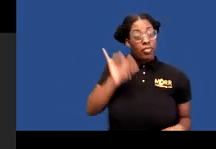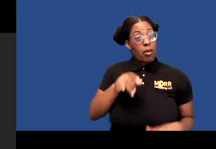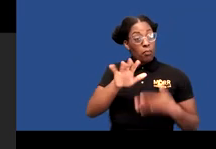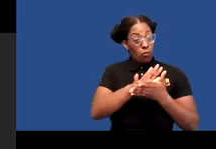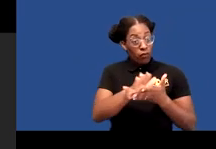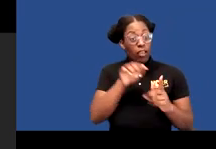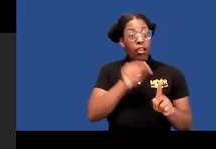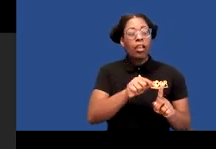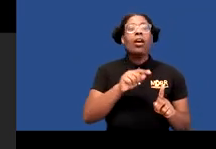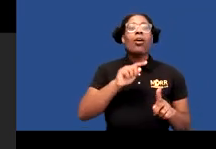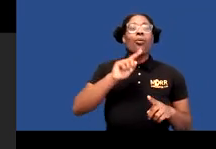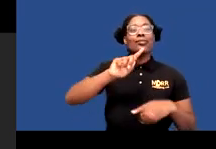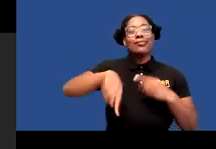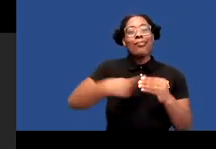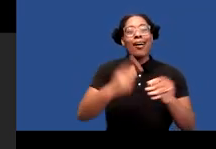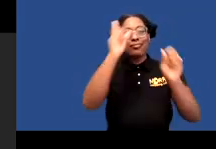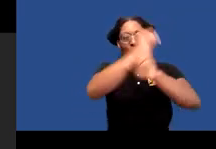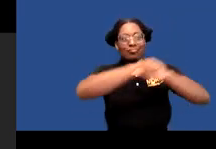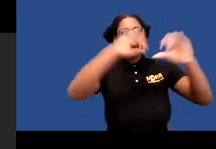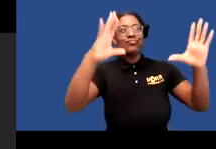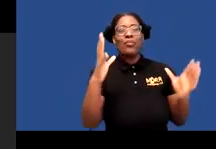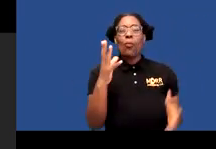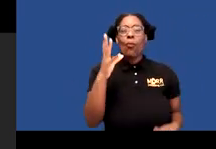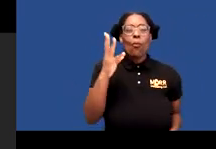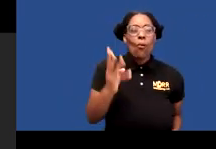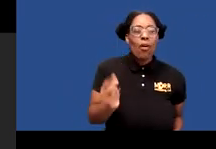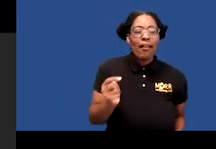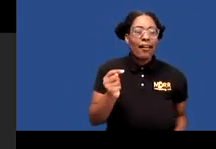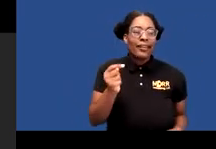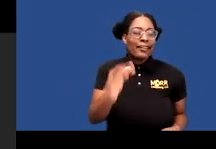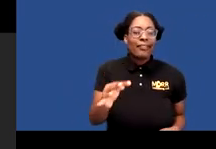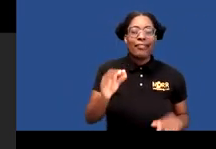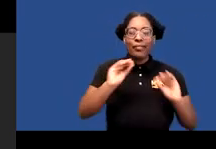particularly for Wakanda, this imagined African culture.